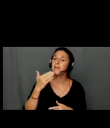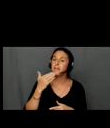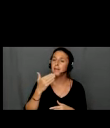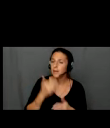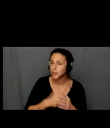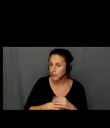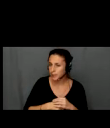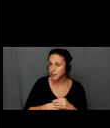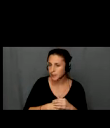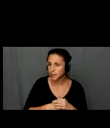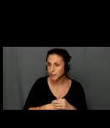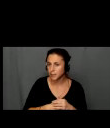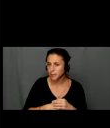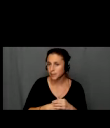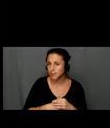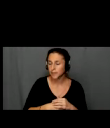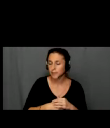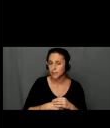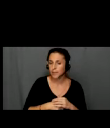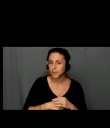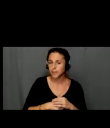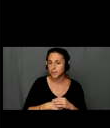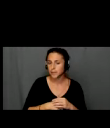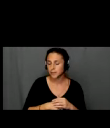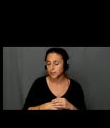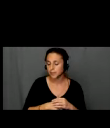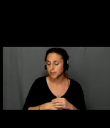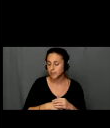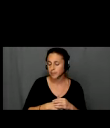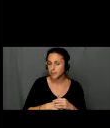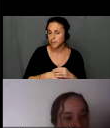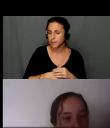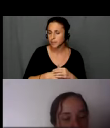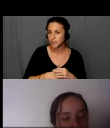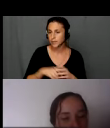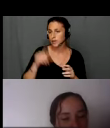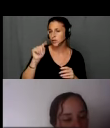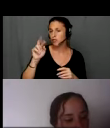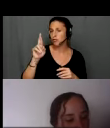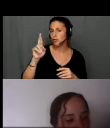Thank you. Trinity, could you pull up his video.